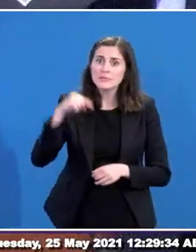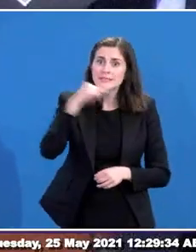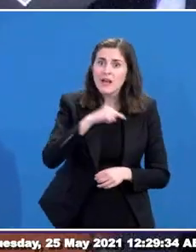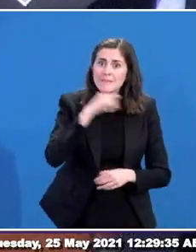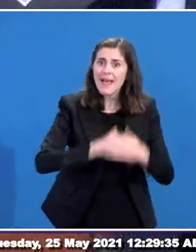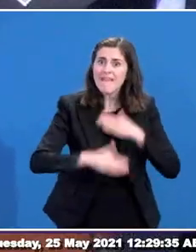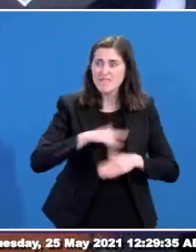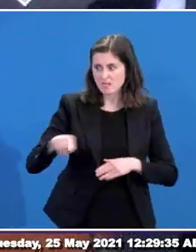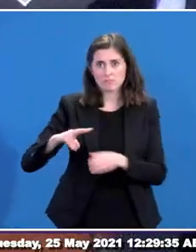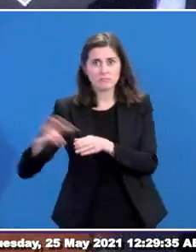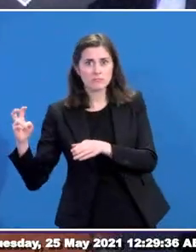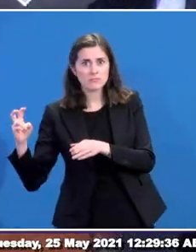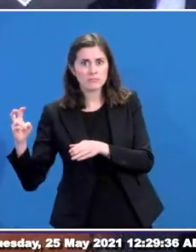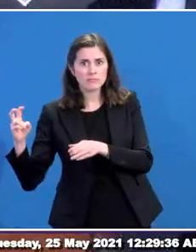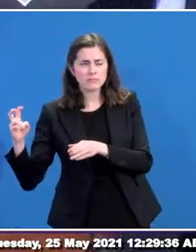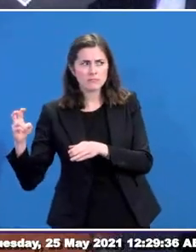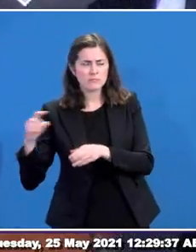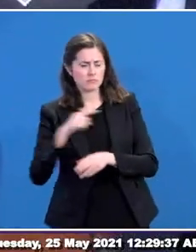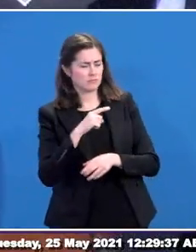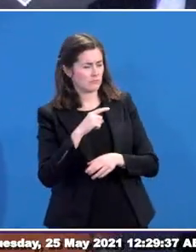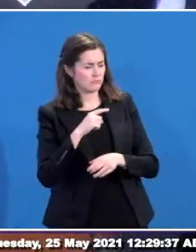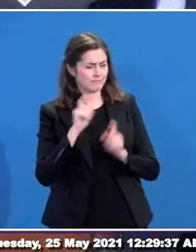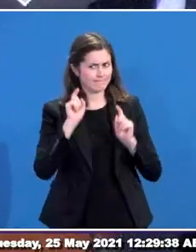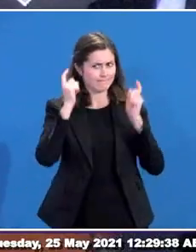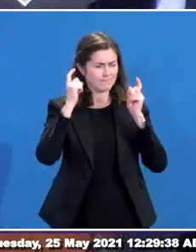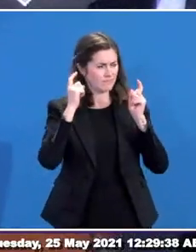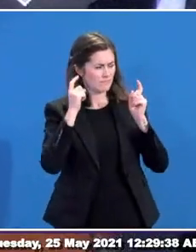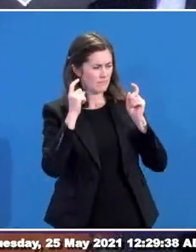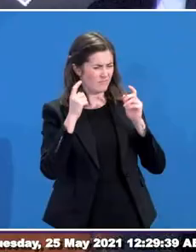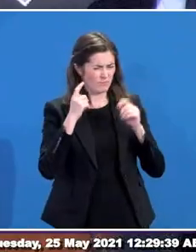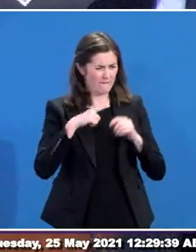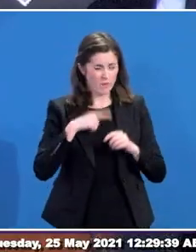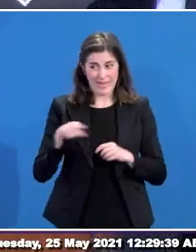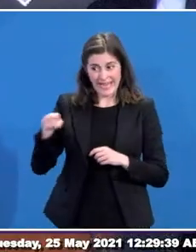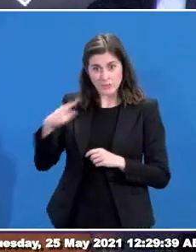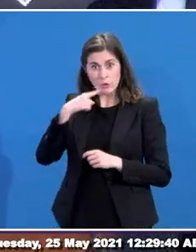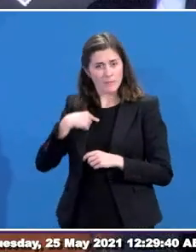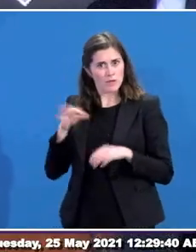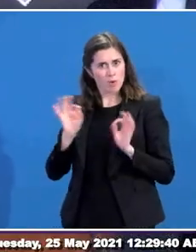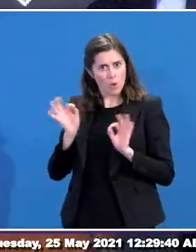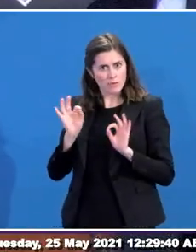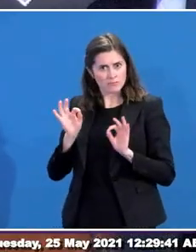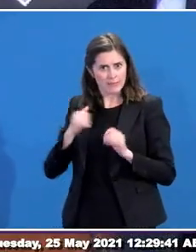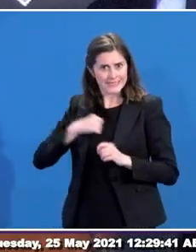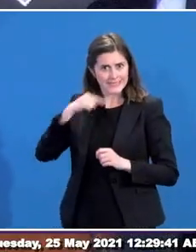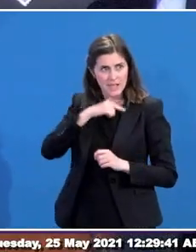Now, that caused you some concern because you had spoken to the support worker and then SP1 had a different account.